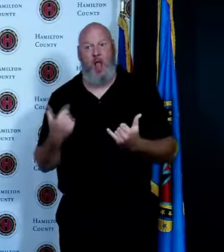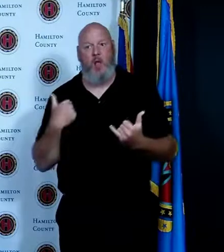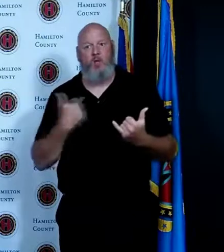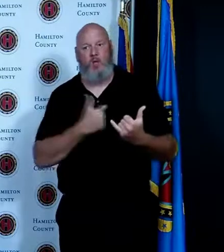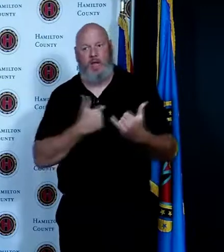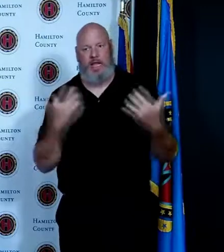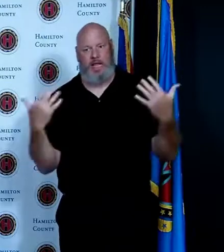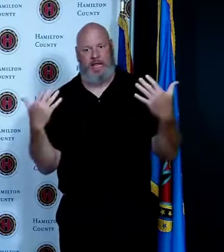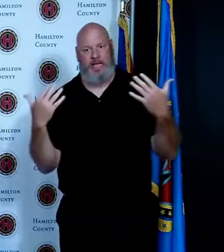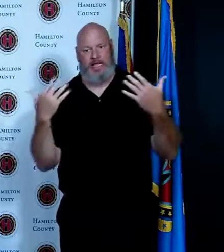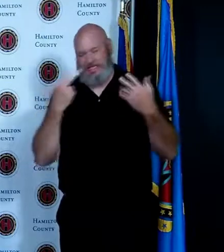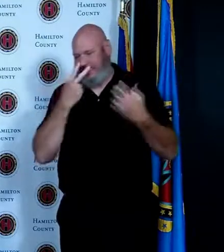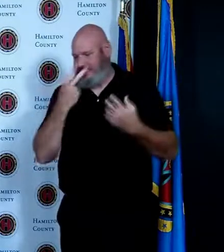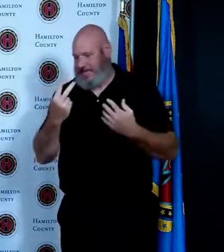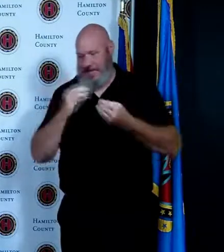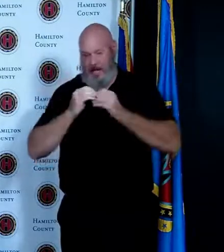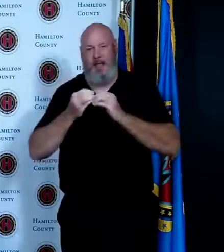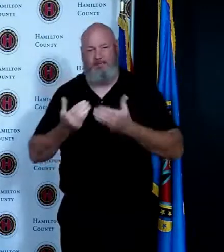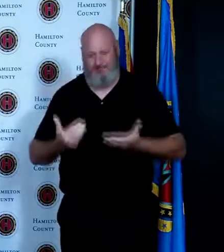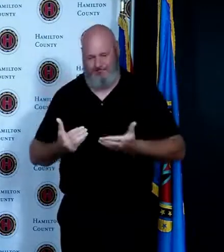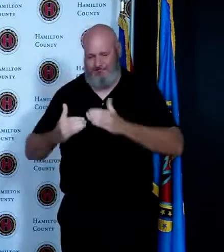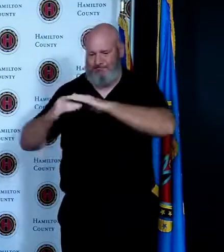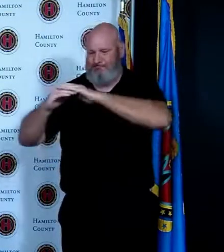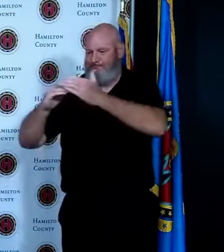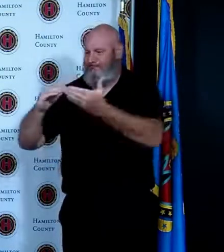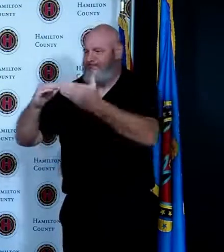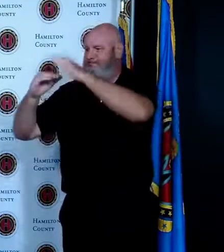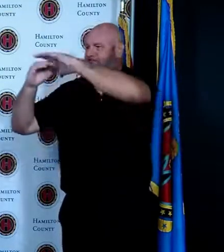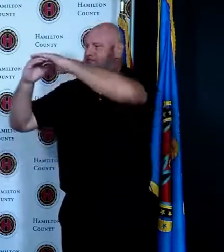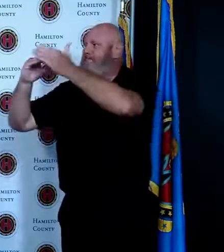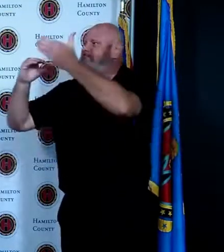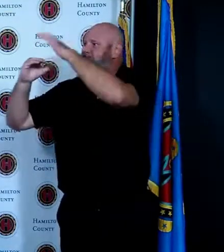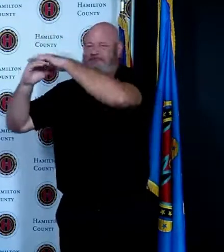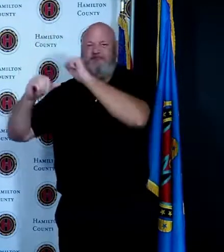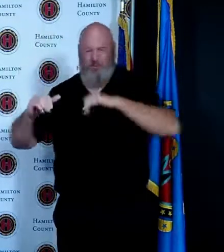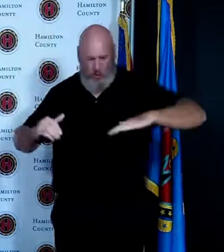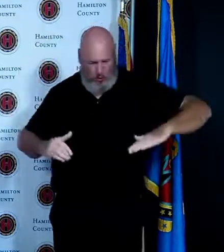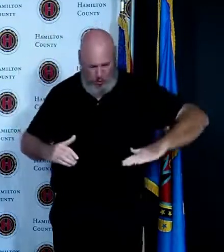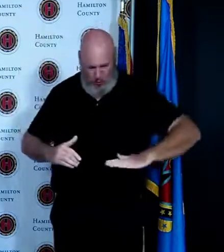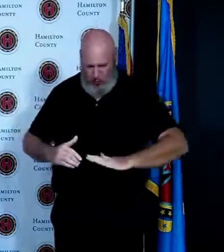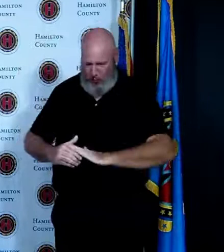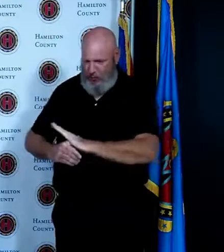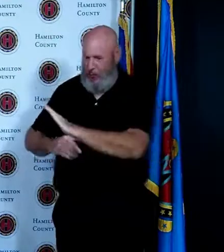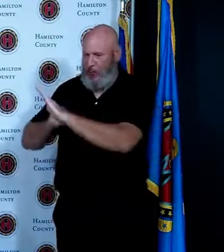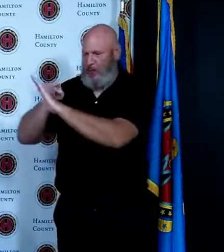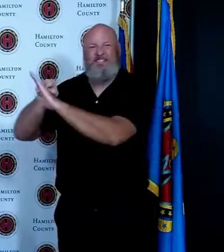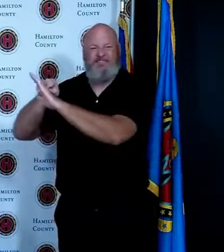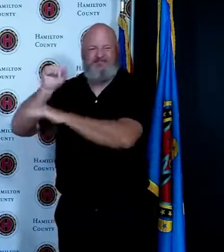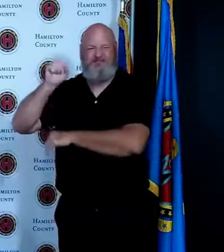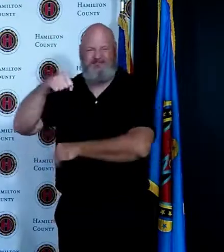trend line with hospitalizations go up that is the more troubling of those two